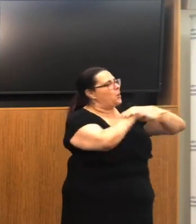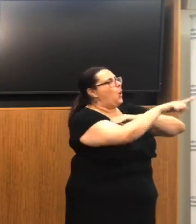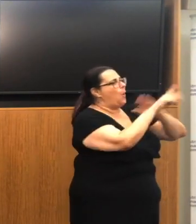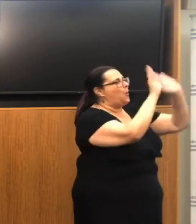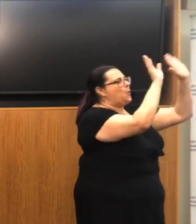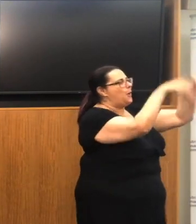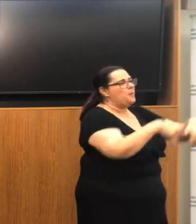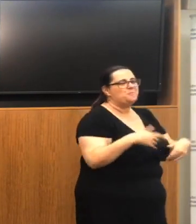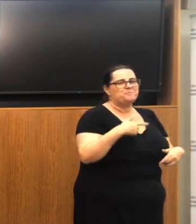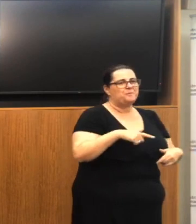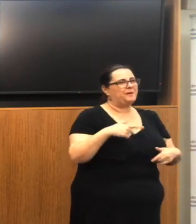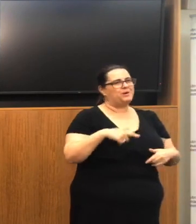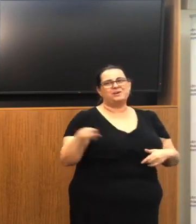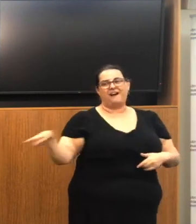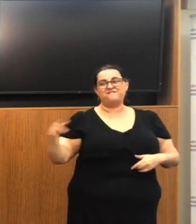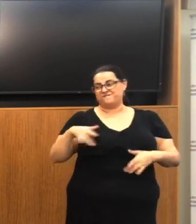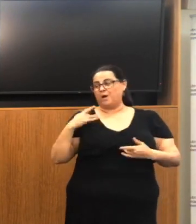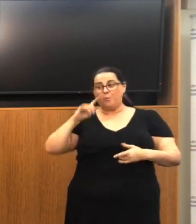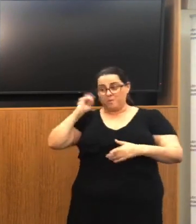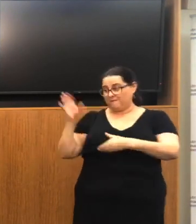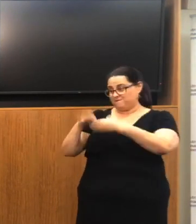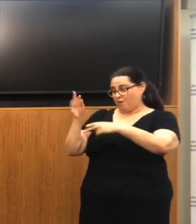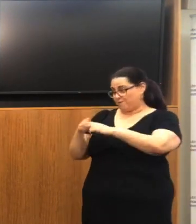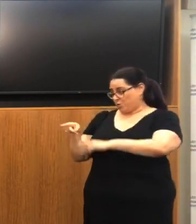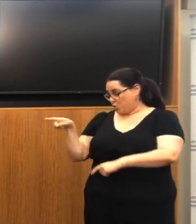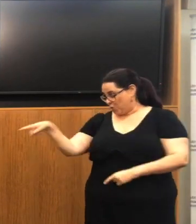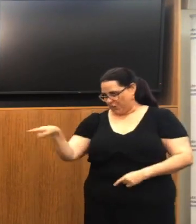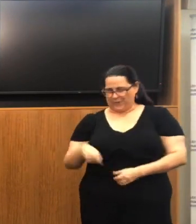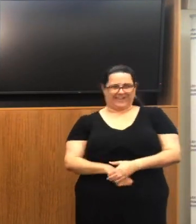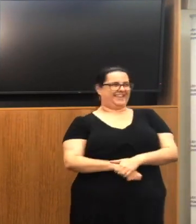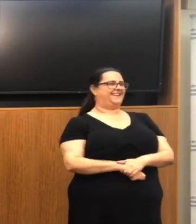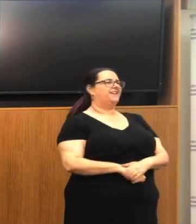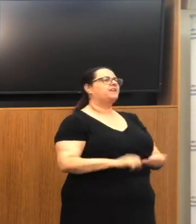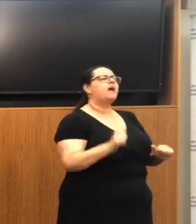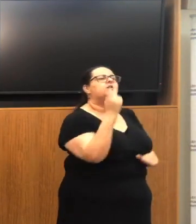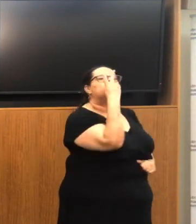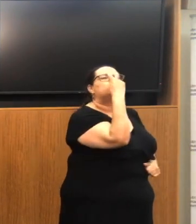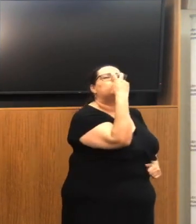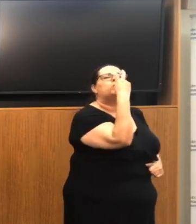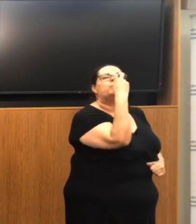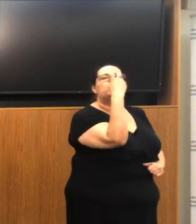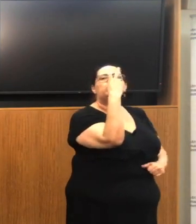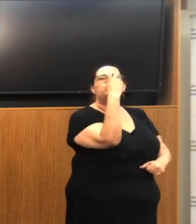you've got a lot of riots in this room. We've probably got time for two last questions.